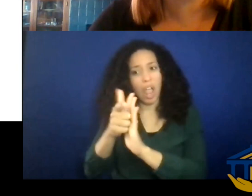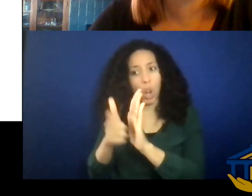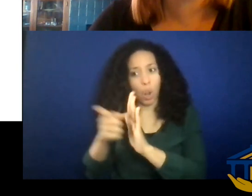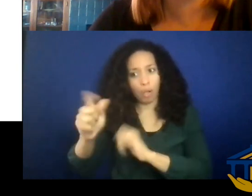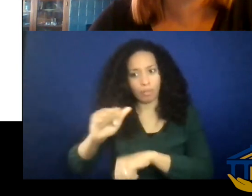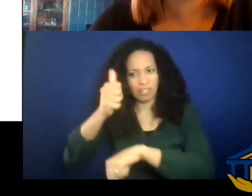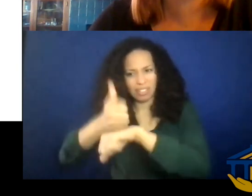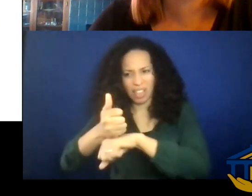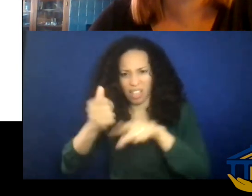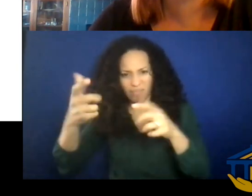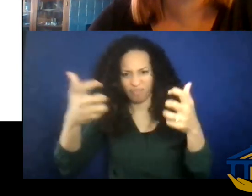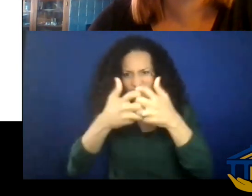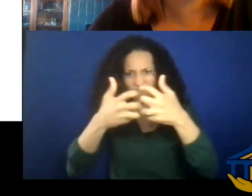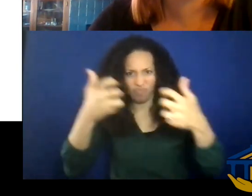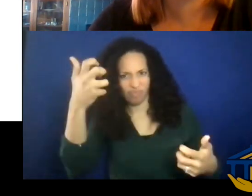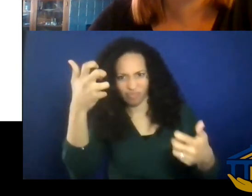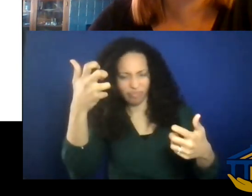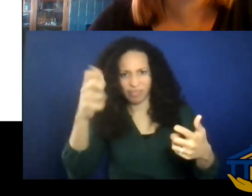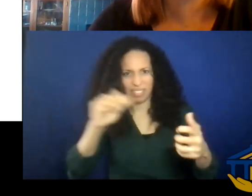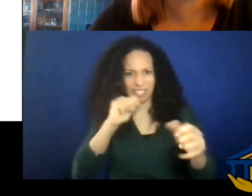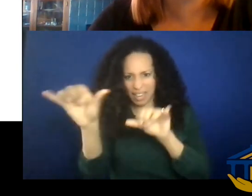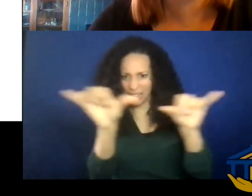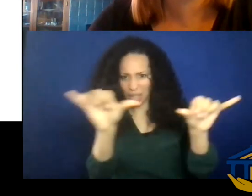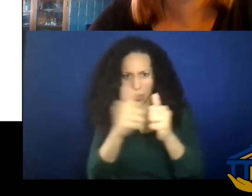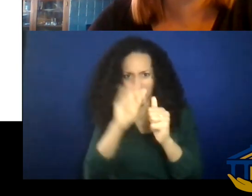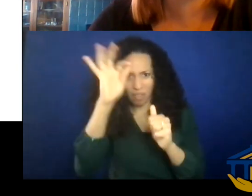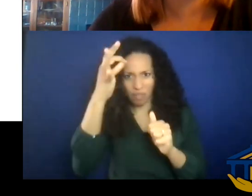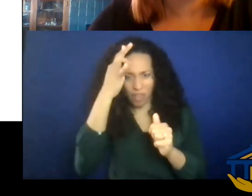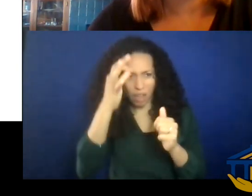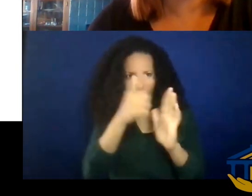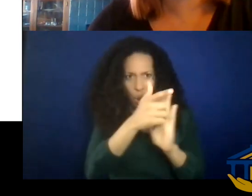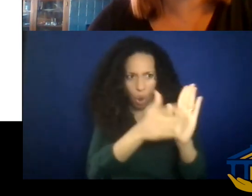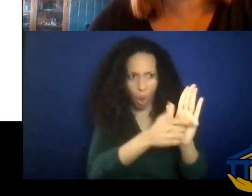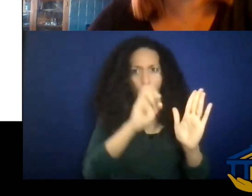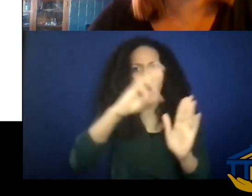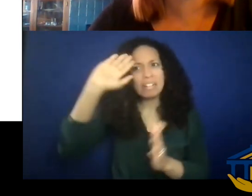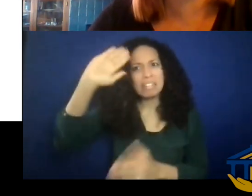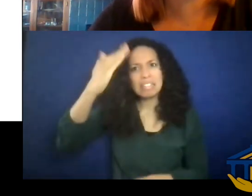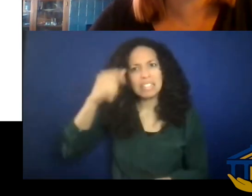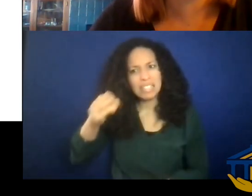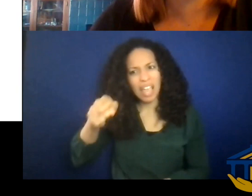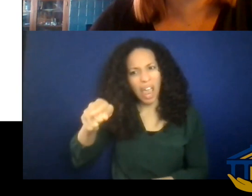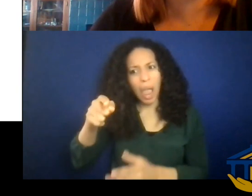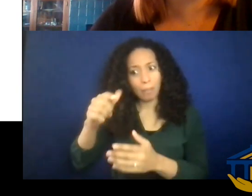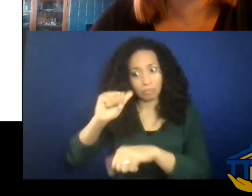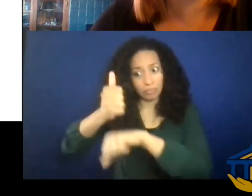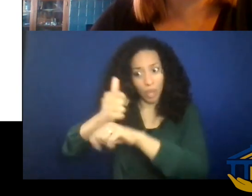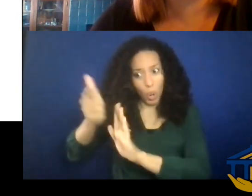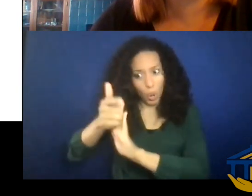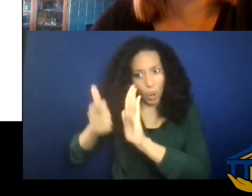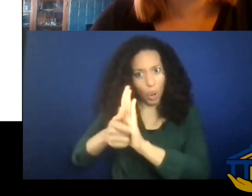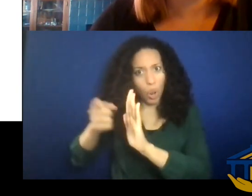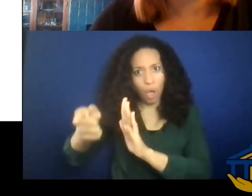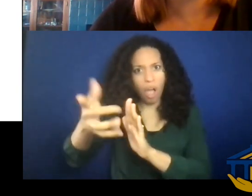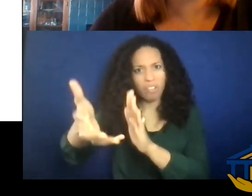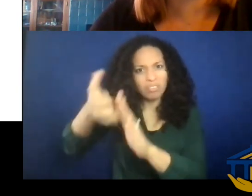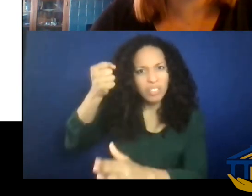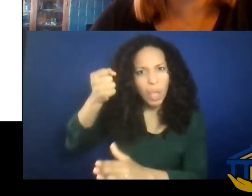or that would seem to take away a right that your child has under federal law. Federal law